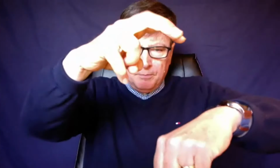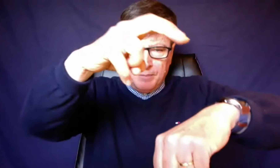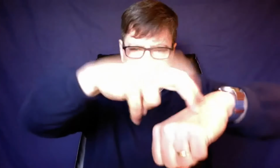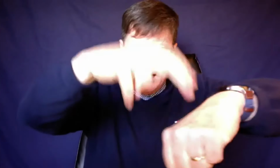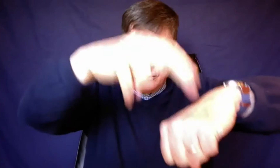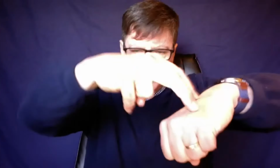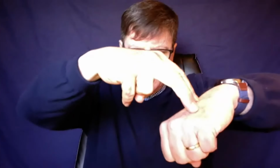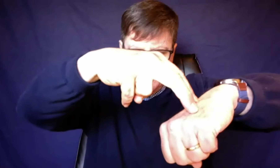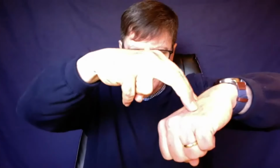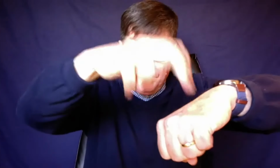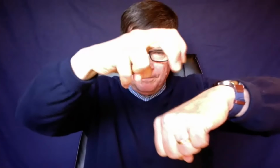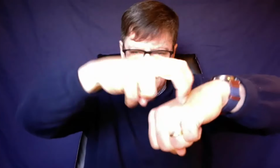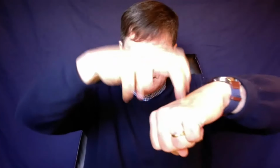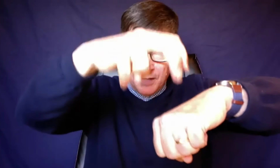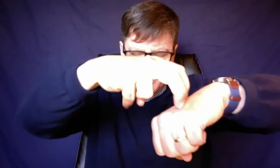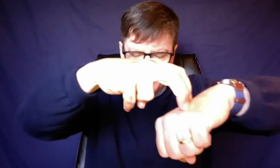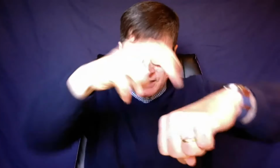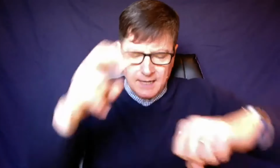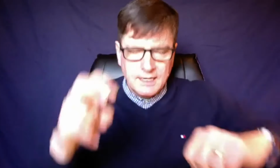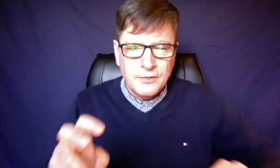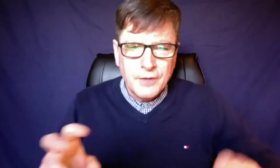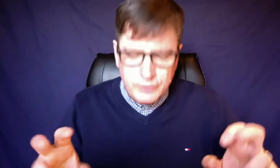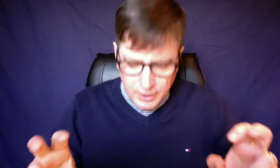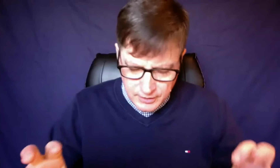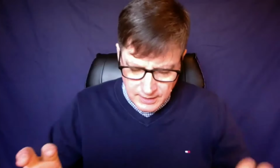index pointers and the non-dominant